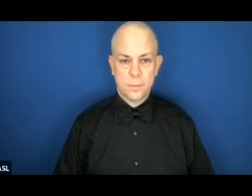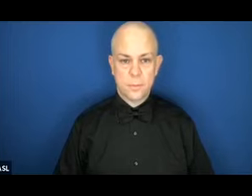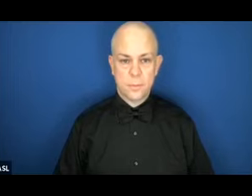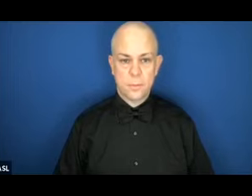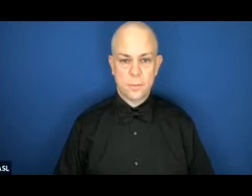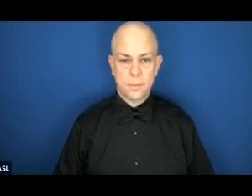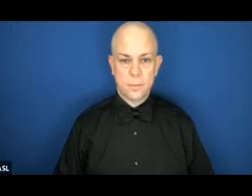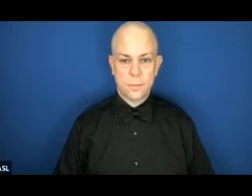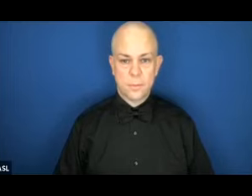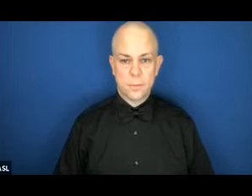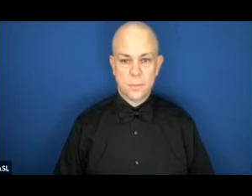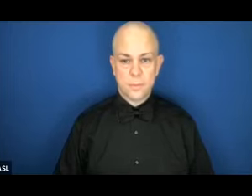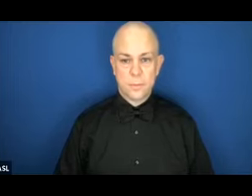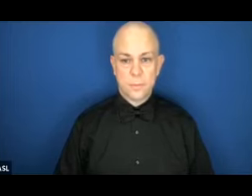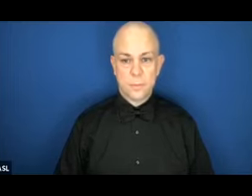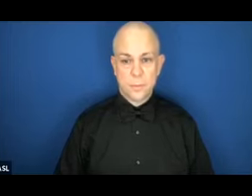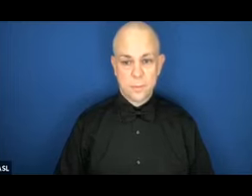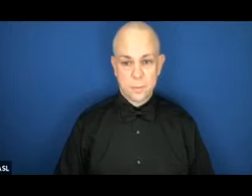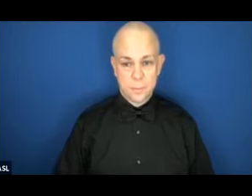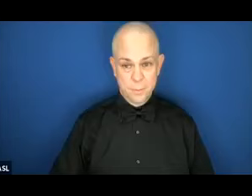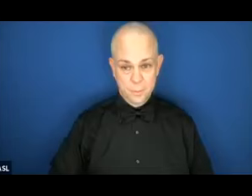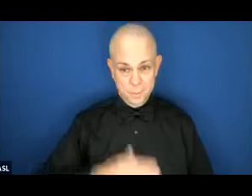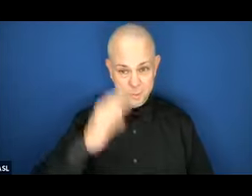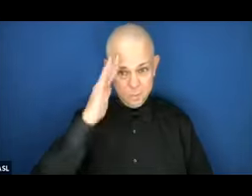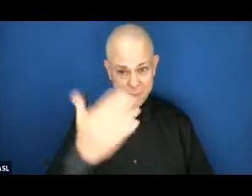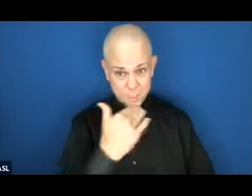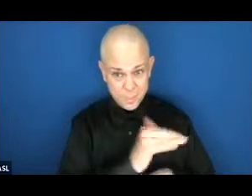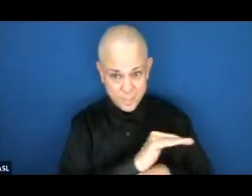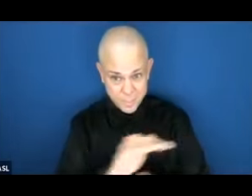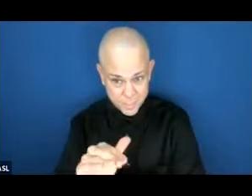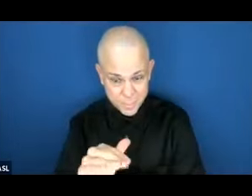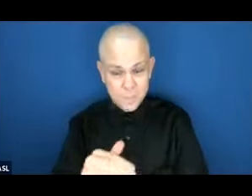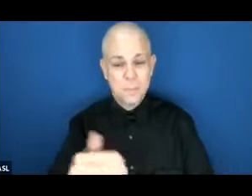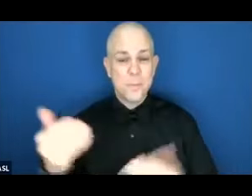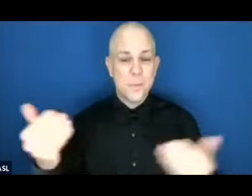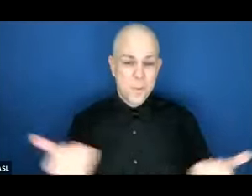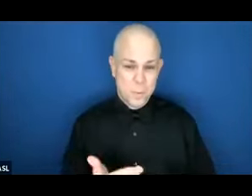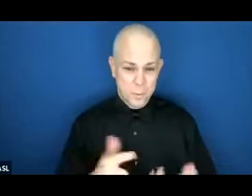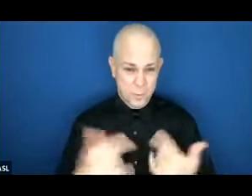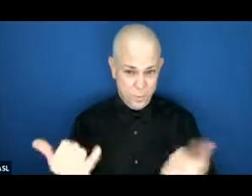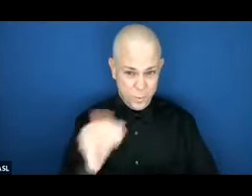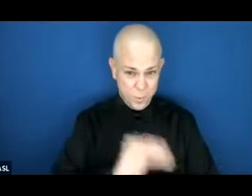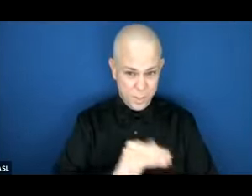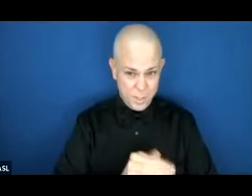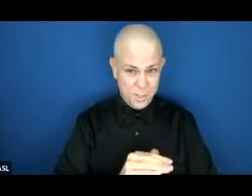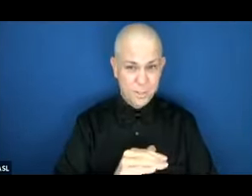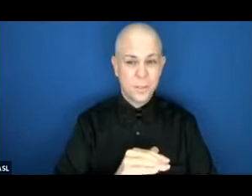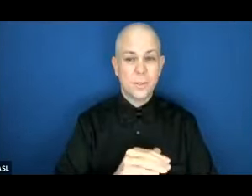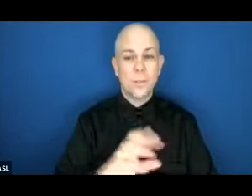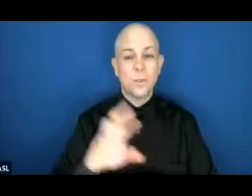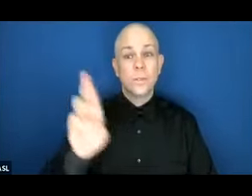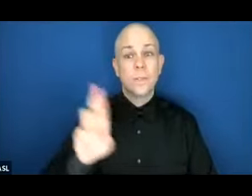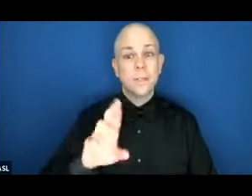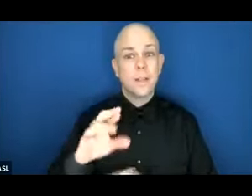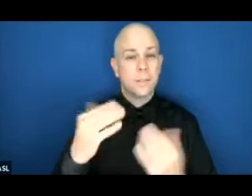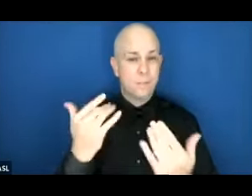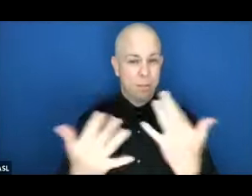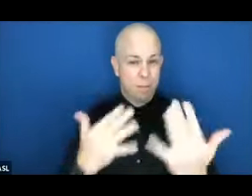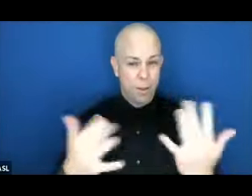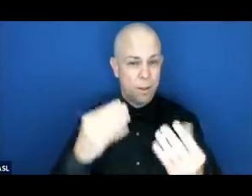All right good evening welcome to tonight's riverside fire information update my name is Michelle Fiddler. I'm a public